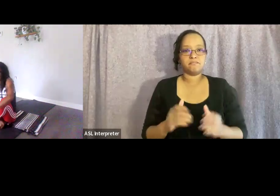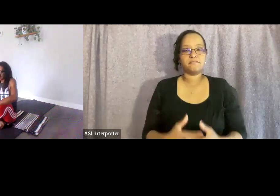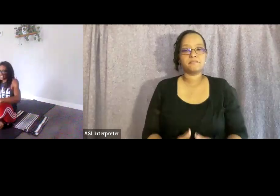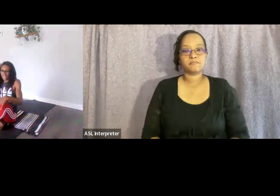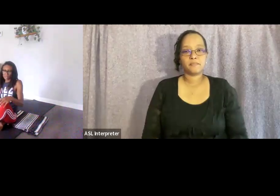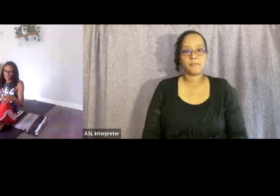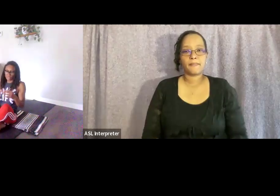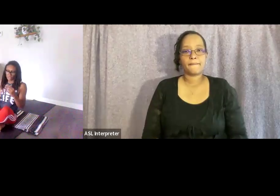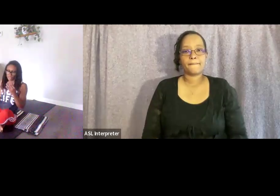And then take a breath